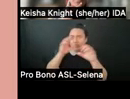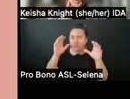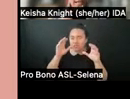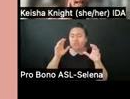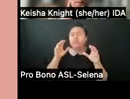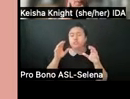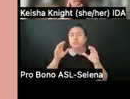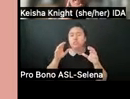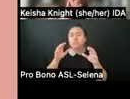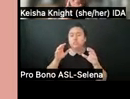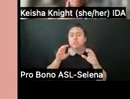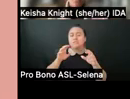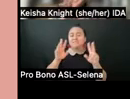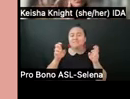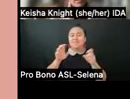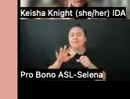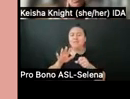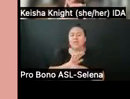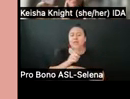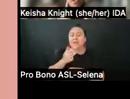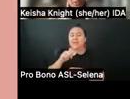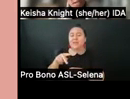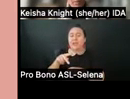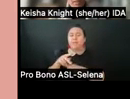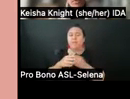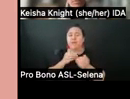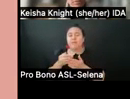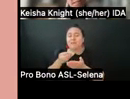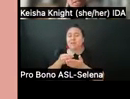It could also be related to your timeline for completion.